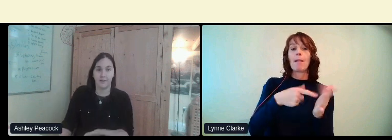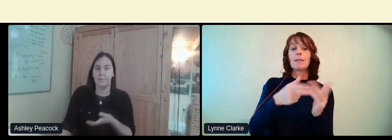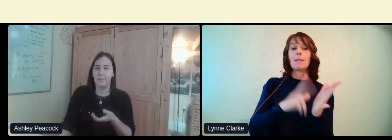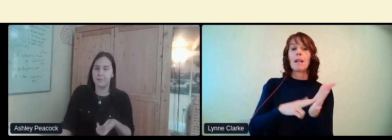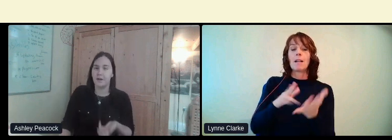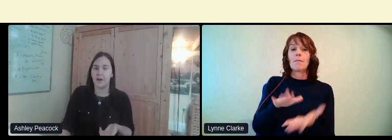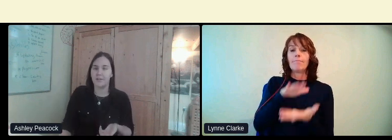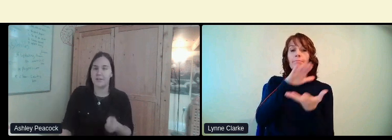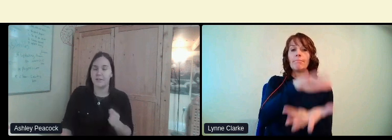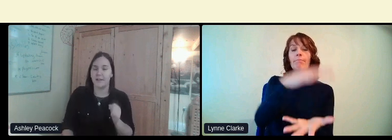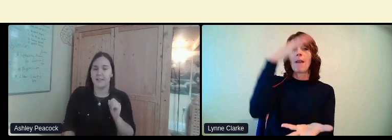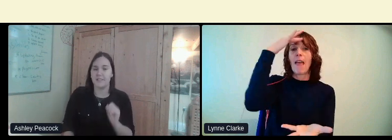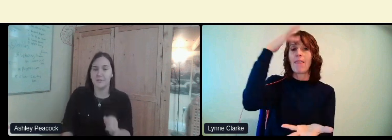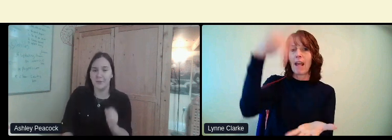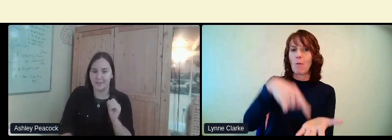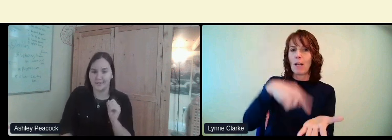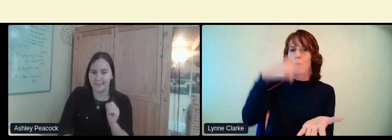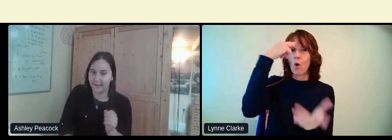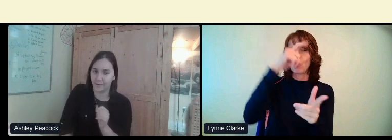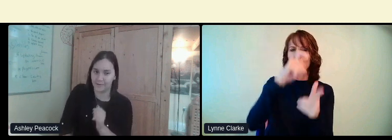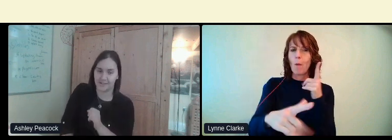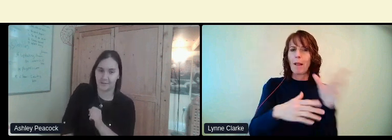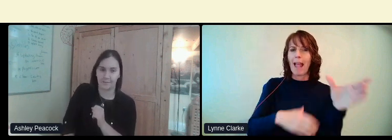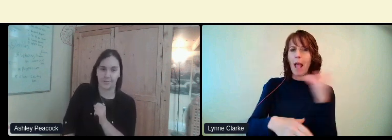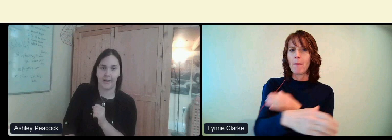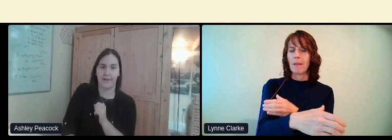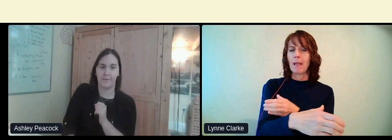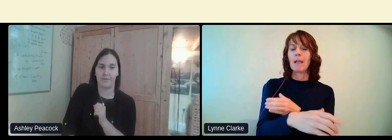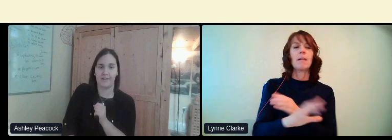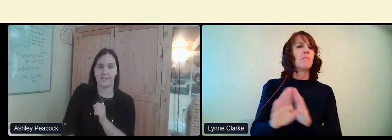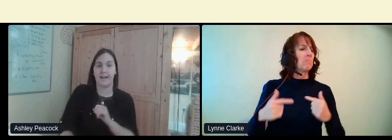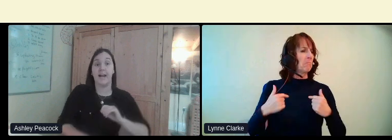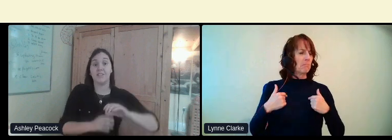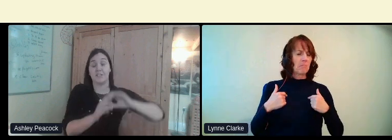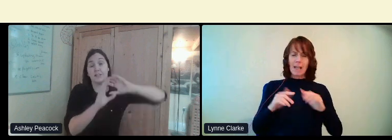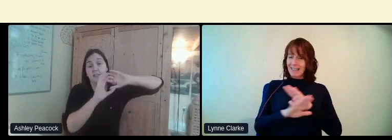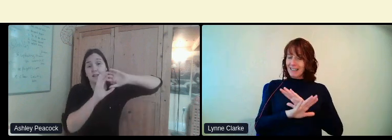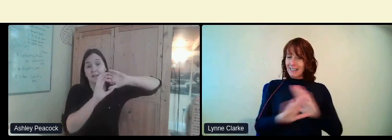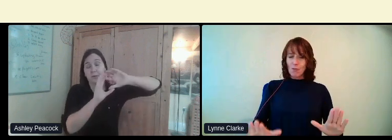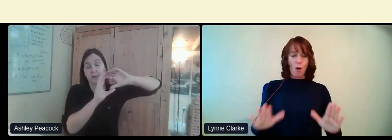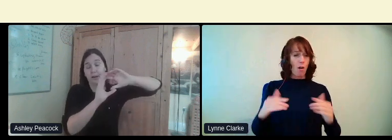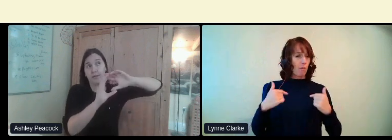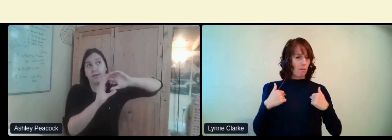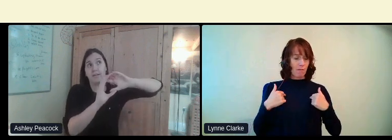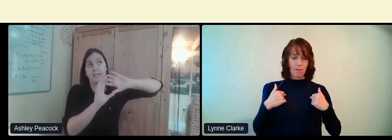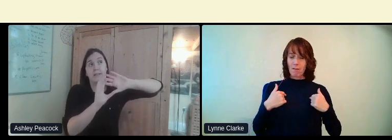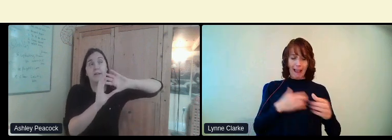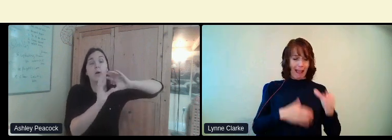Milton argues that it's not that autistic people can't empathise, actually they can empathise in